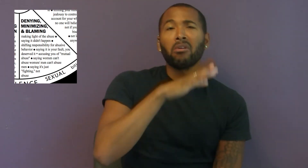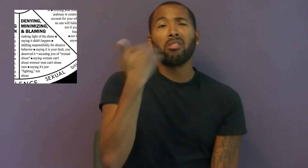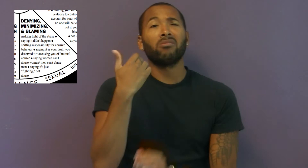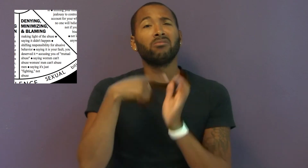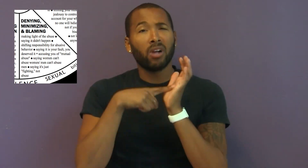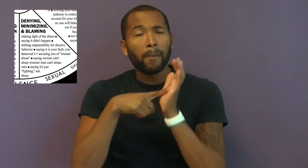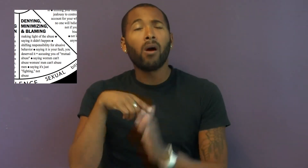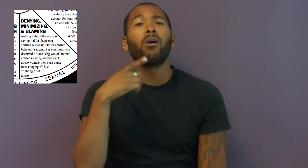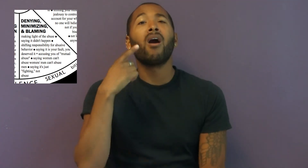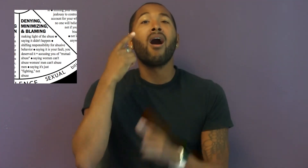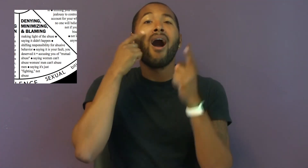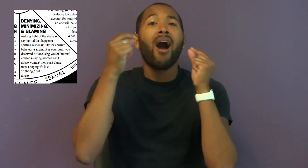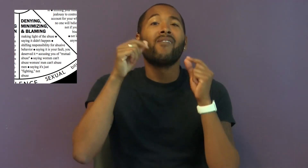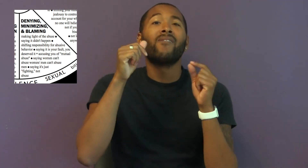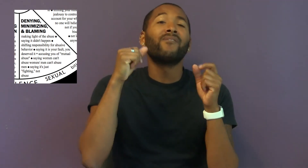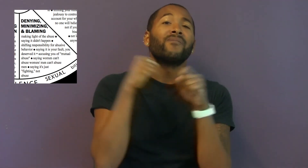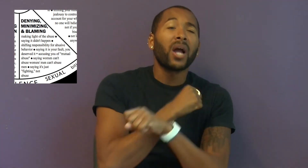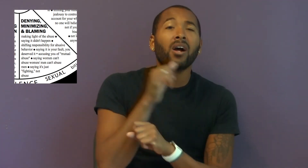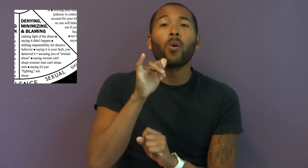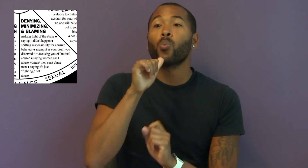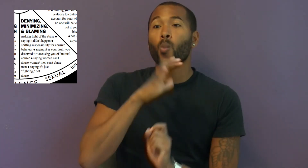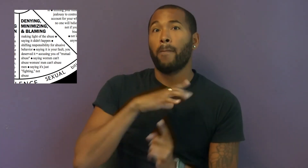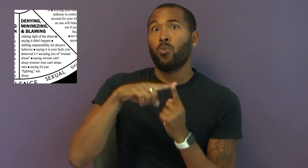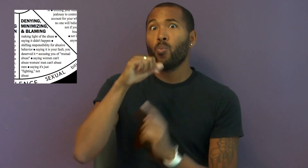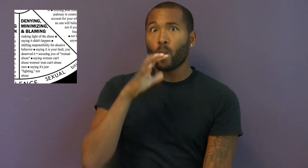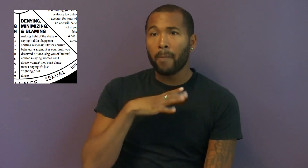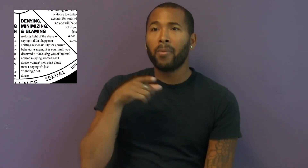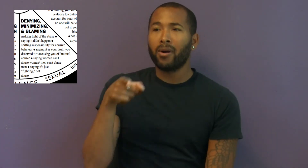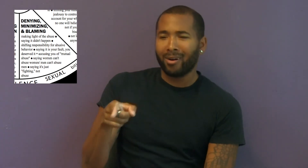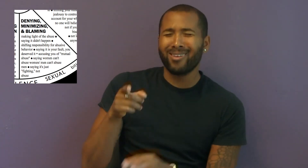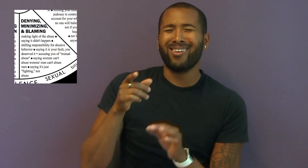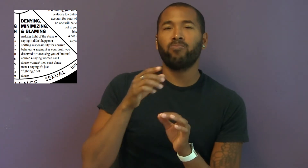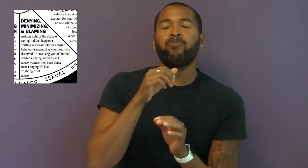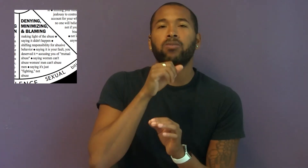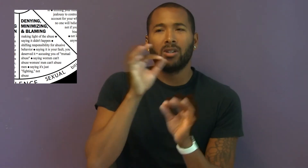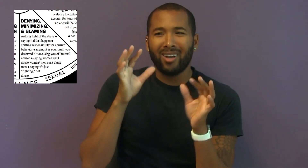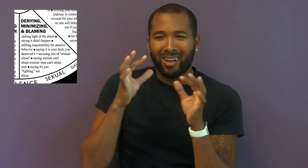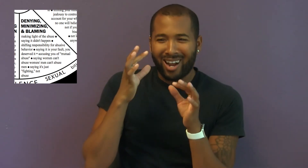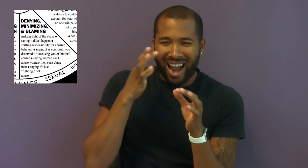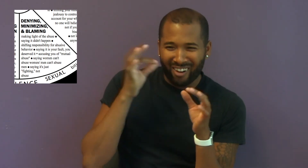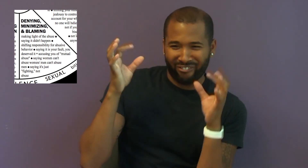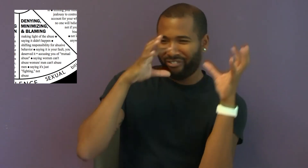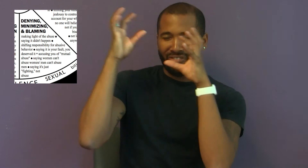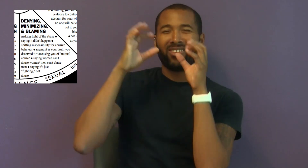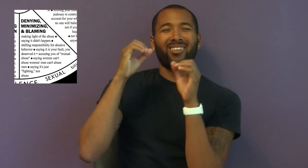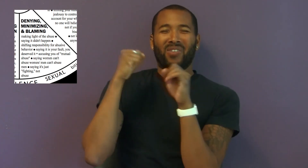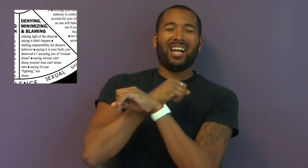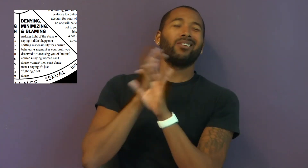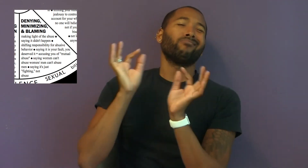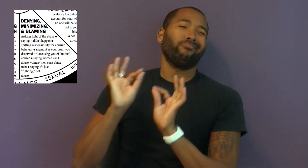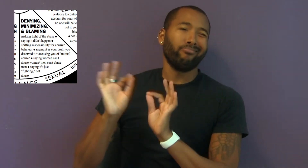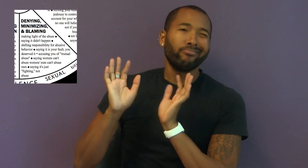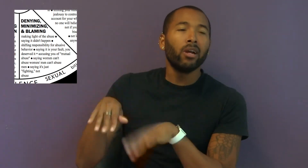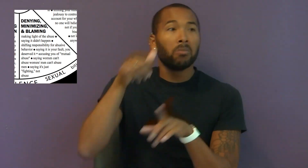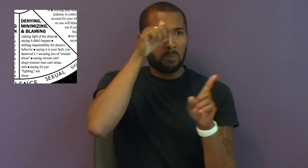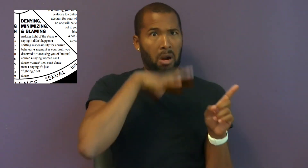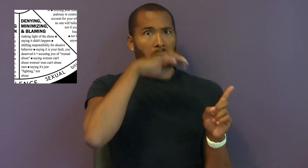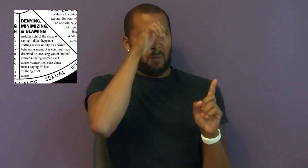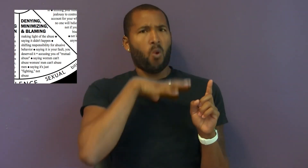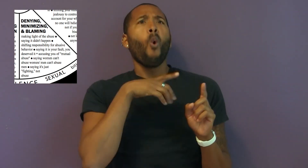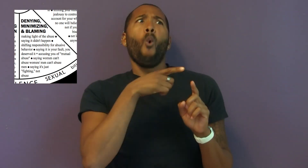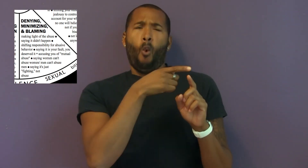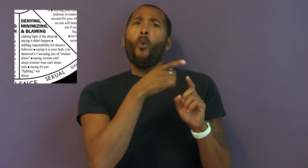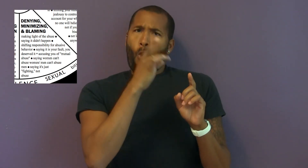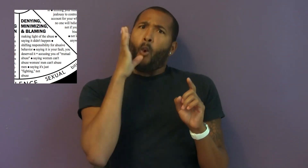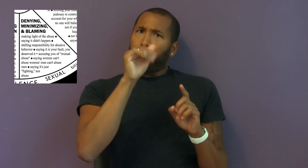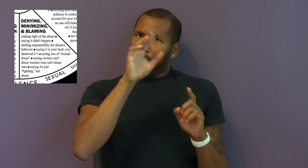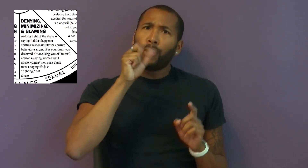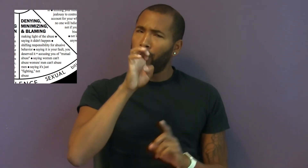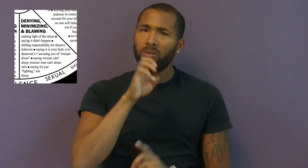or minimize women to women fights like a cat fight and men to men fights are more dangerous and abusive,